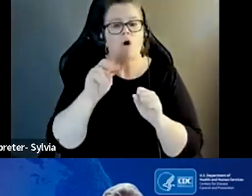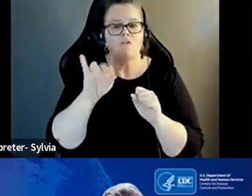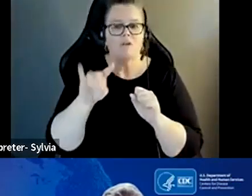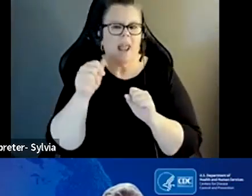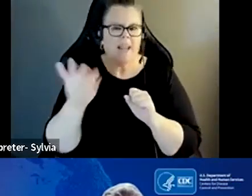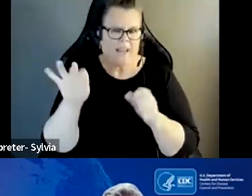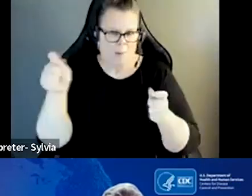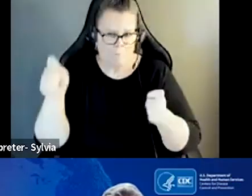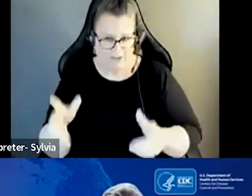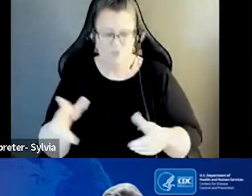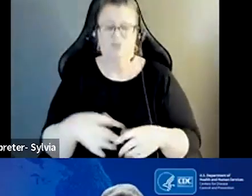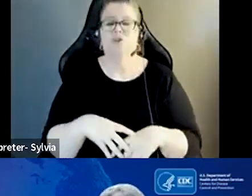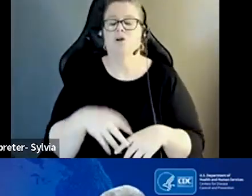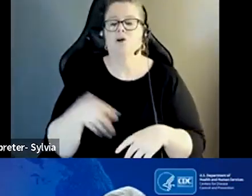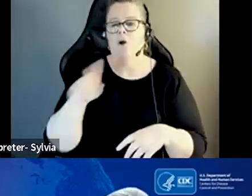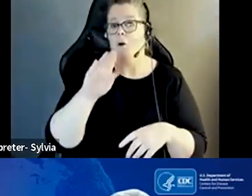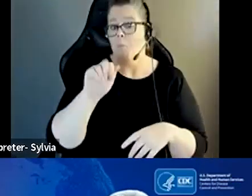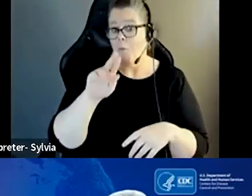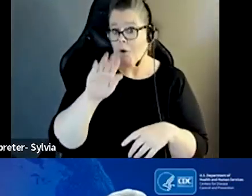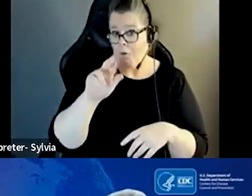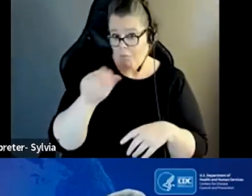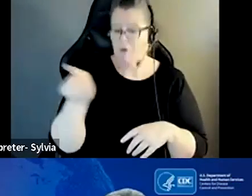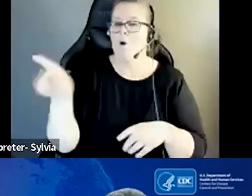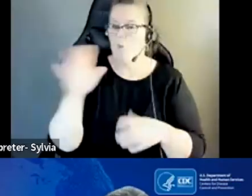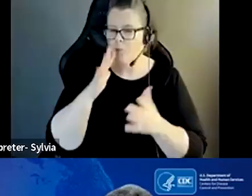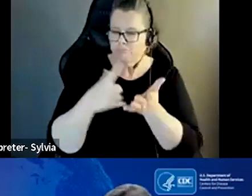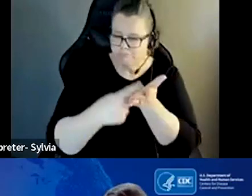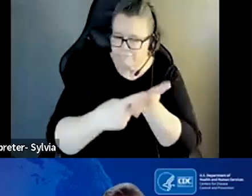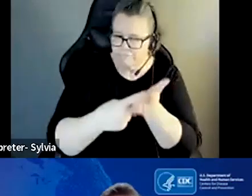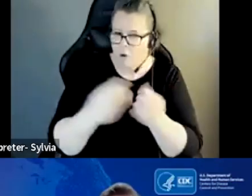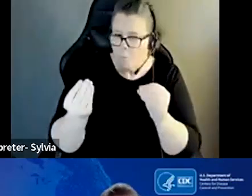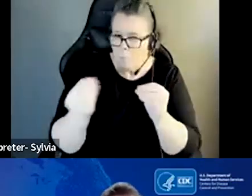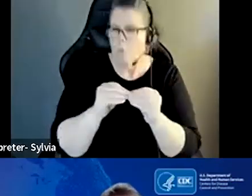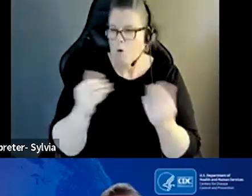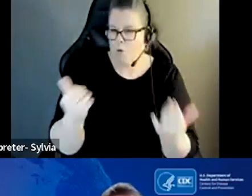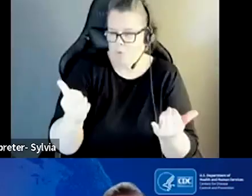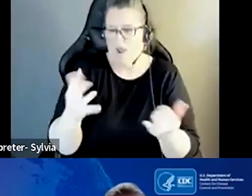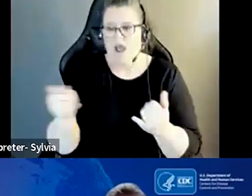in this meeting to take -- to talk more about what's happening and to update you on the state of the pandemic.